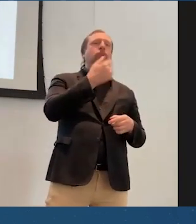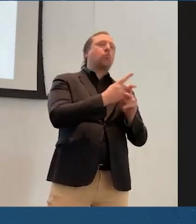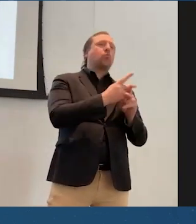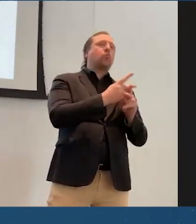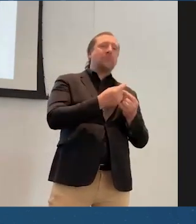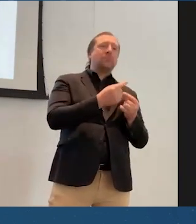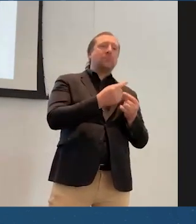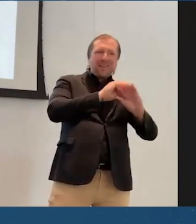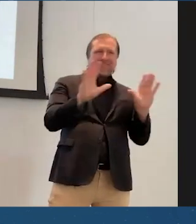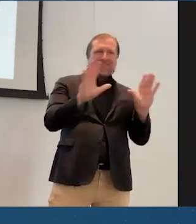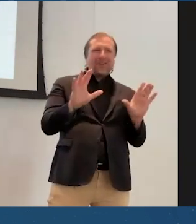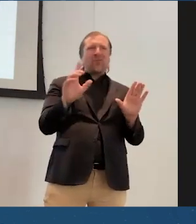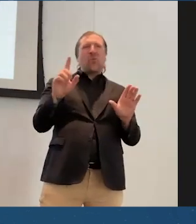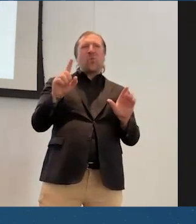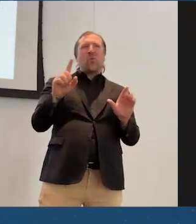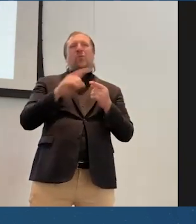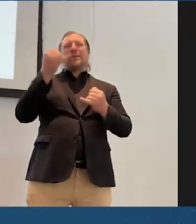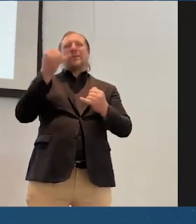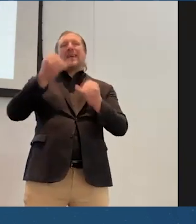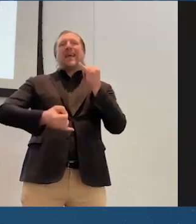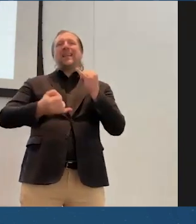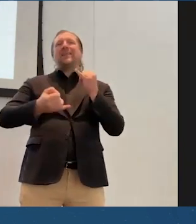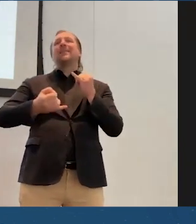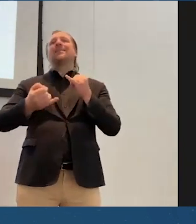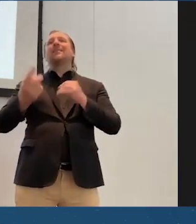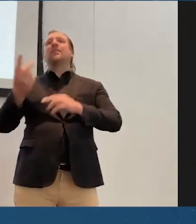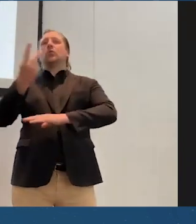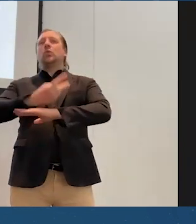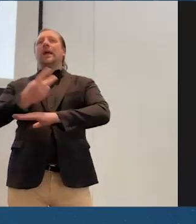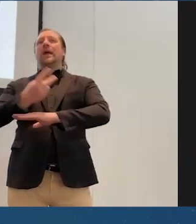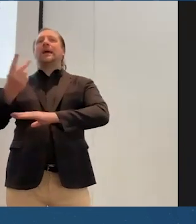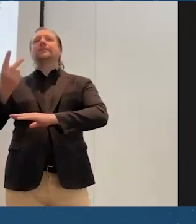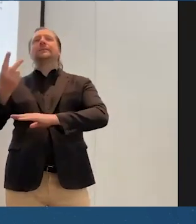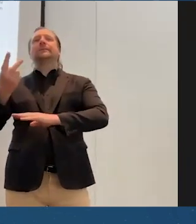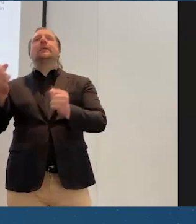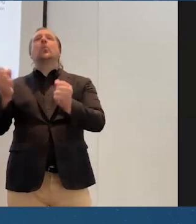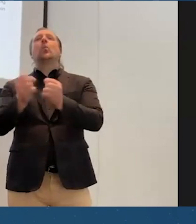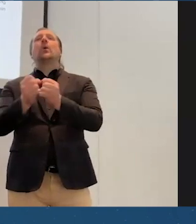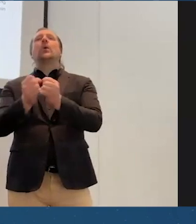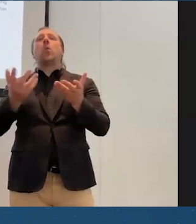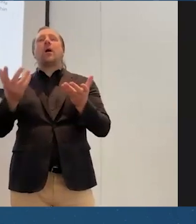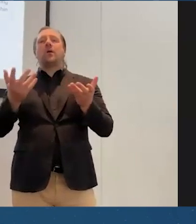what are we going to end these two days or this co-design with? What are the artifacts we're going